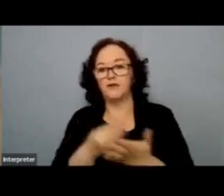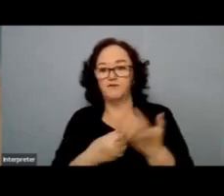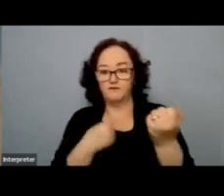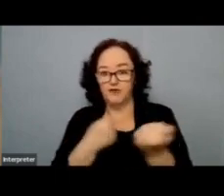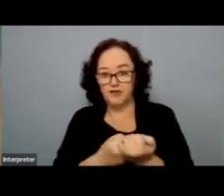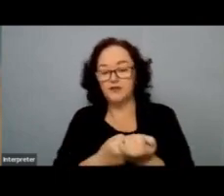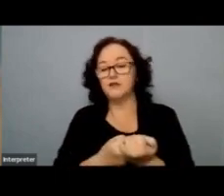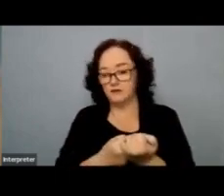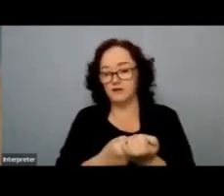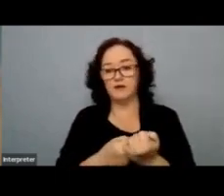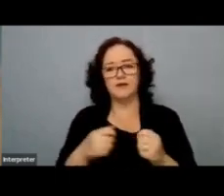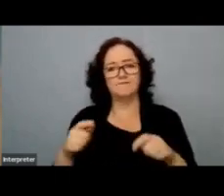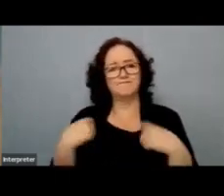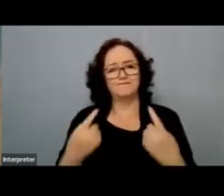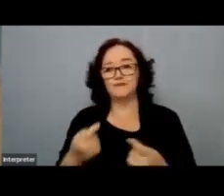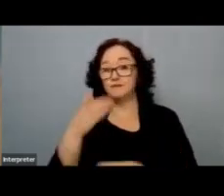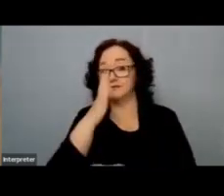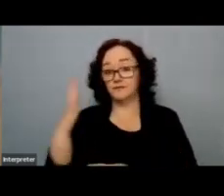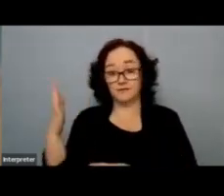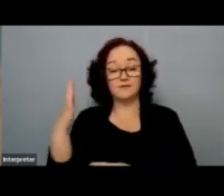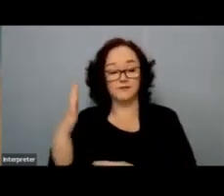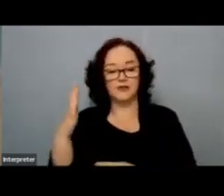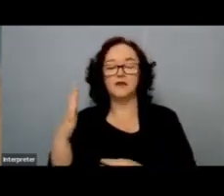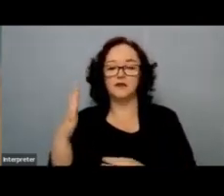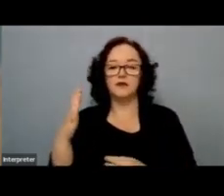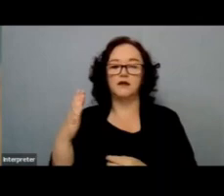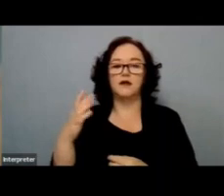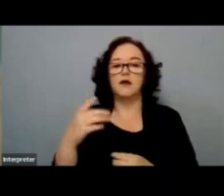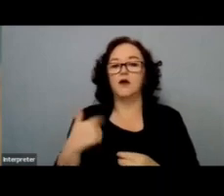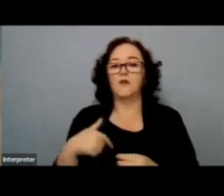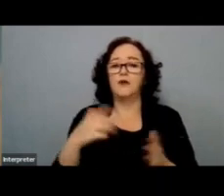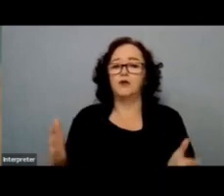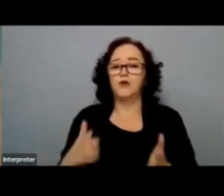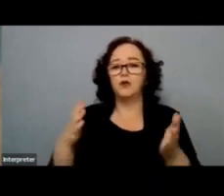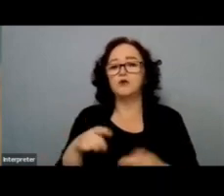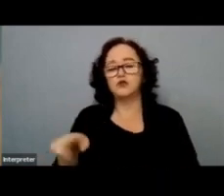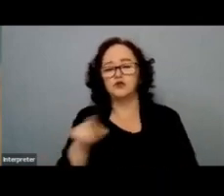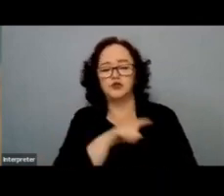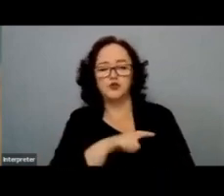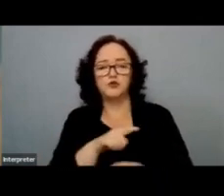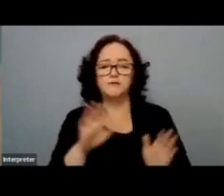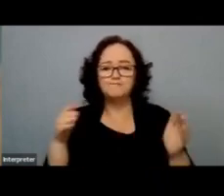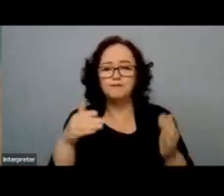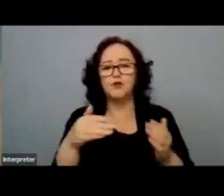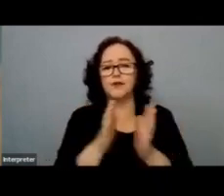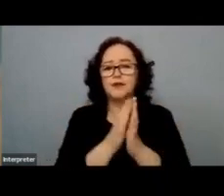presentation with my colleagues, we're encouraging you to turn attention to the guide into the supporting materials and tools